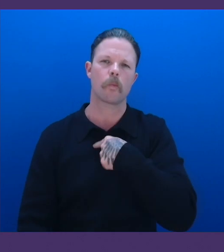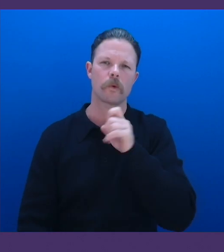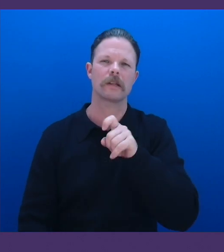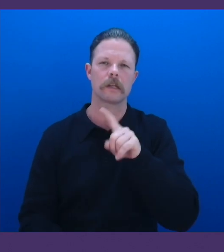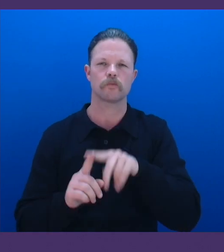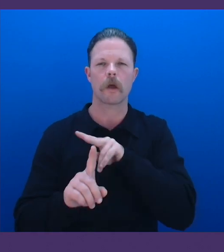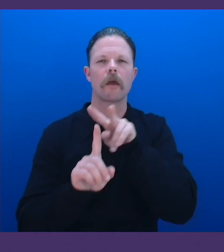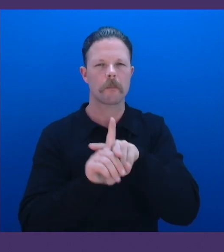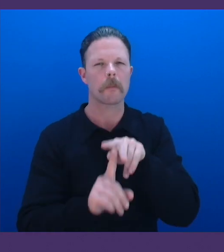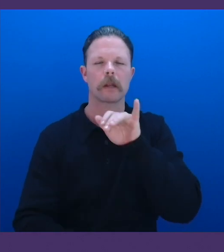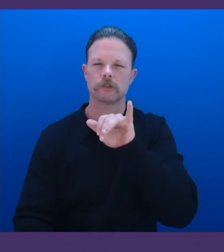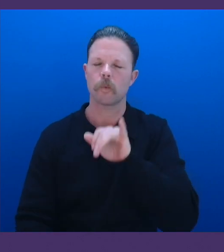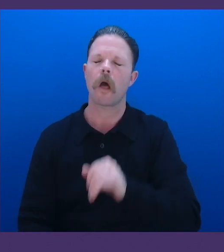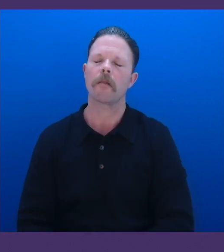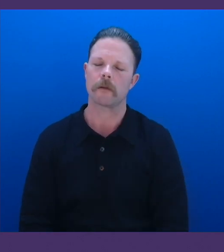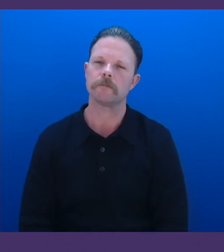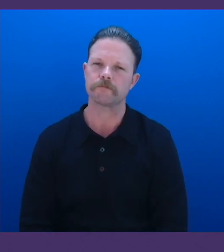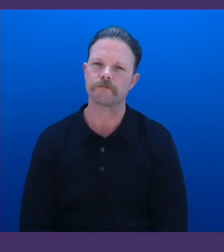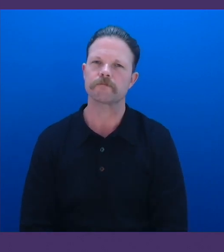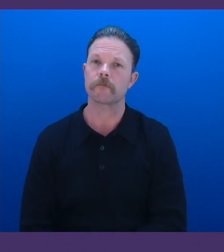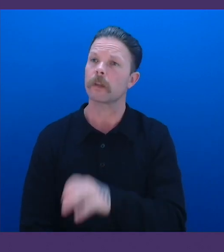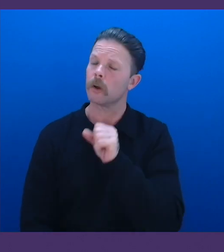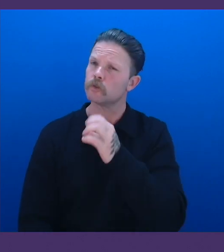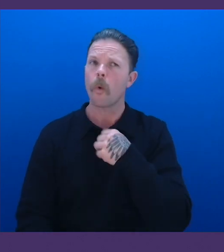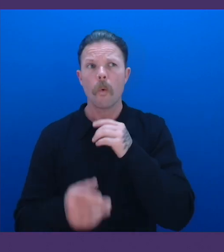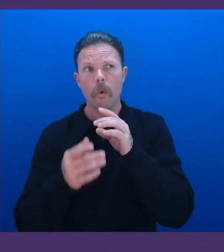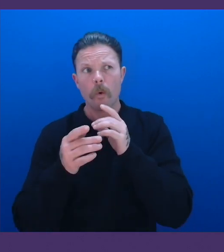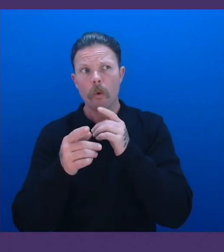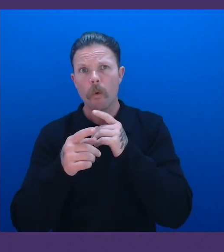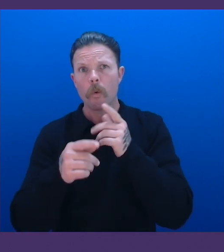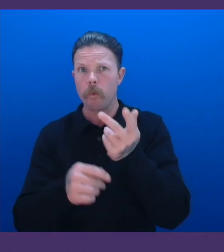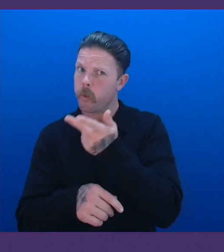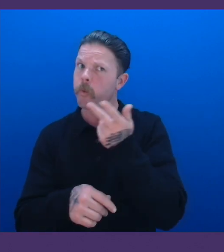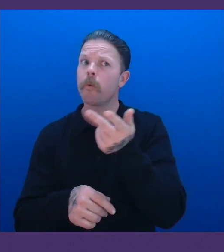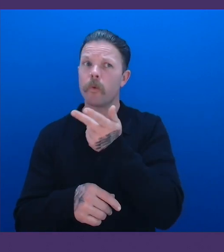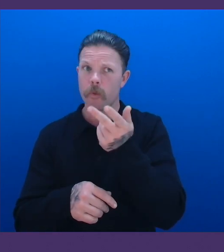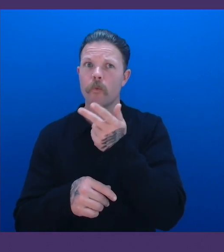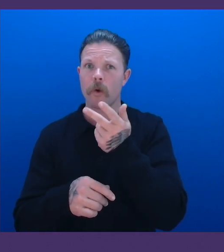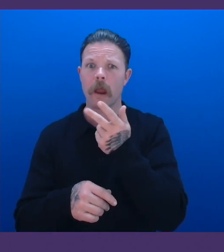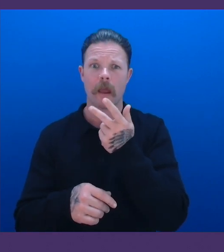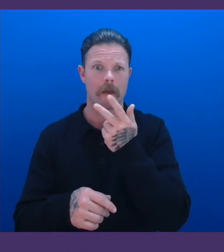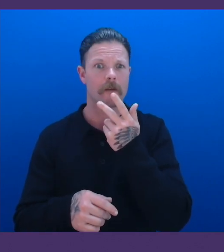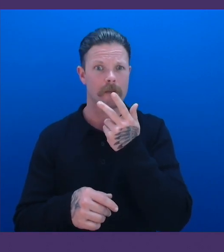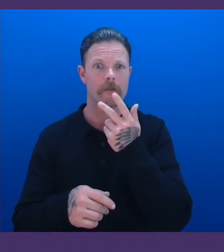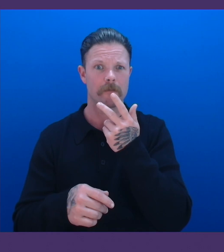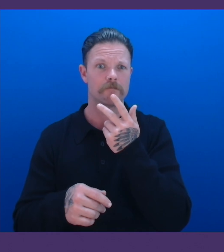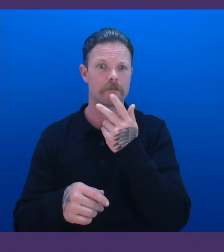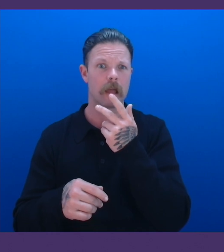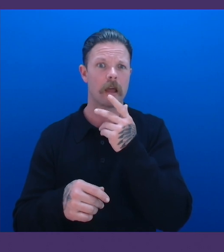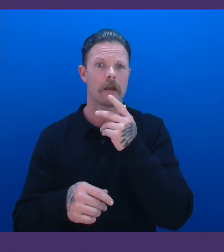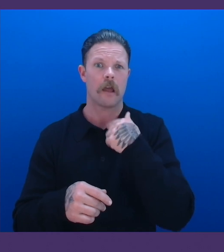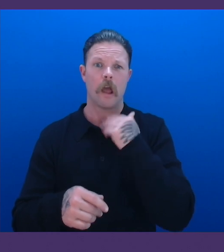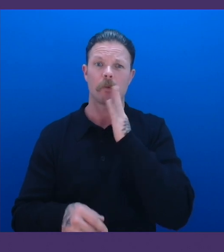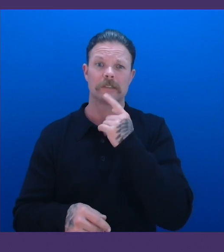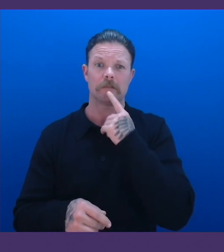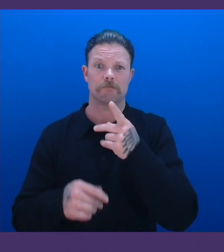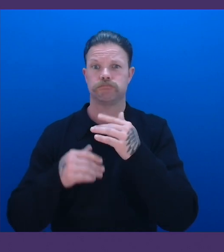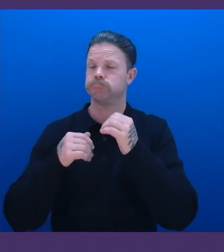Jamie Dean: So, I'd say you three are fairly solidly in the "big deal" camp. I want to be a contrarian.